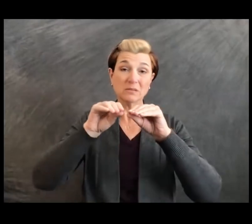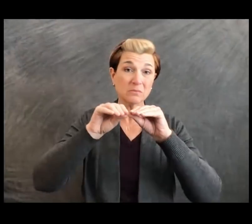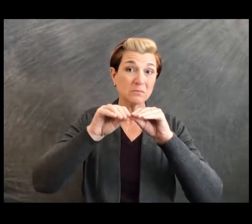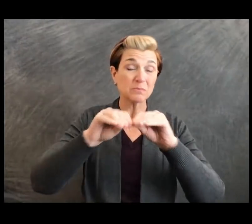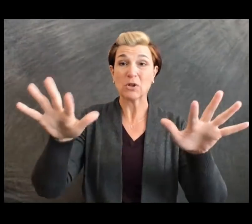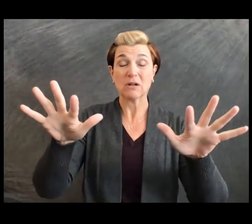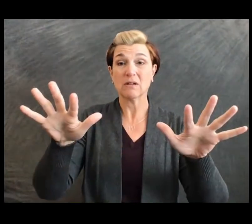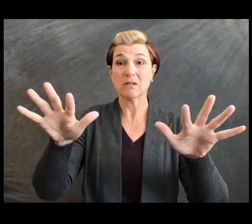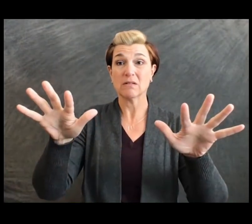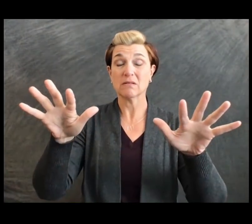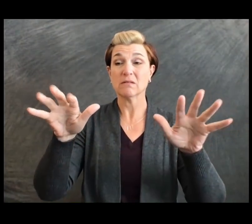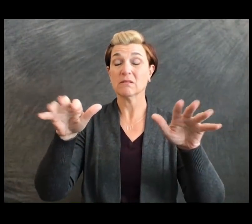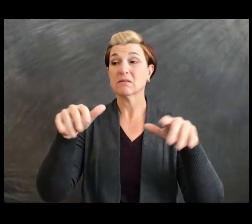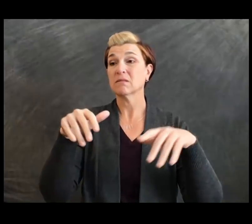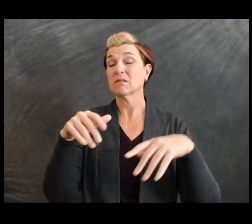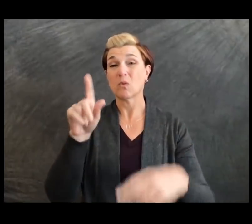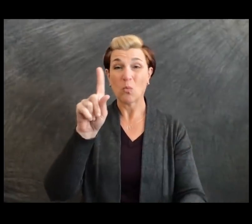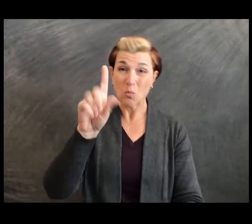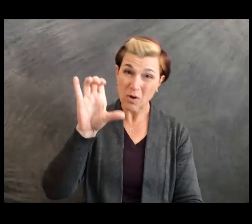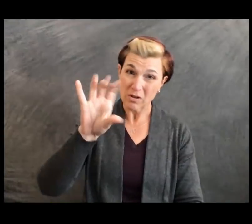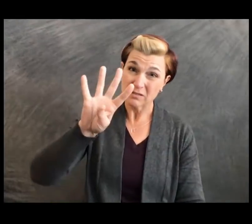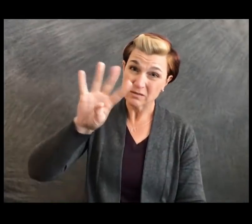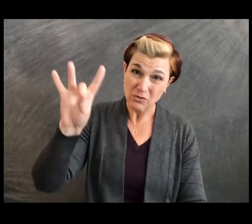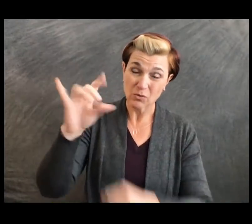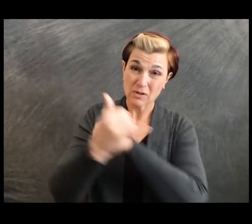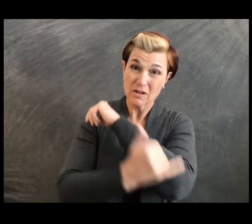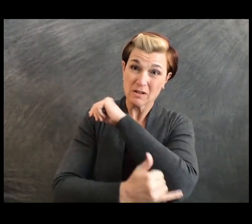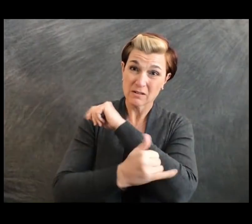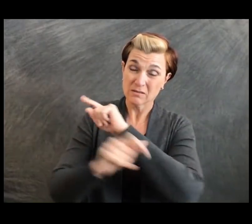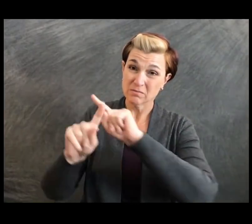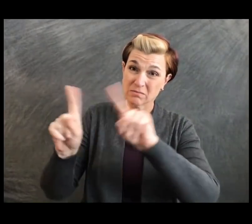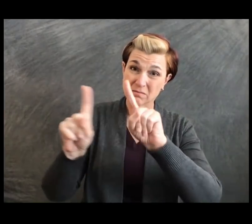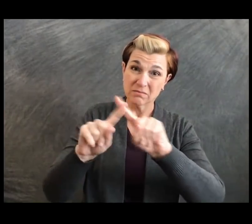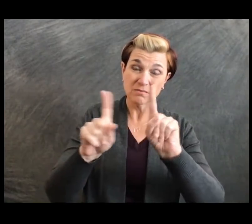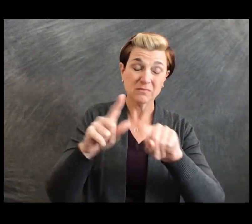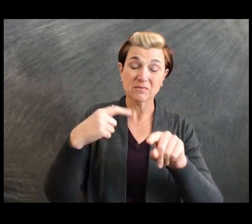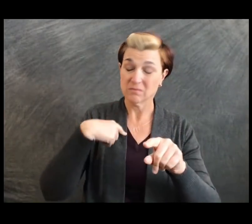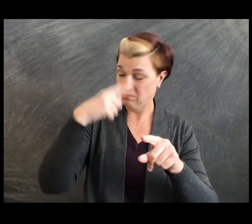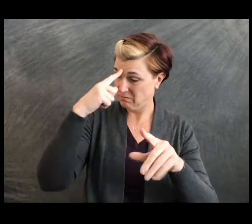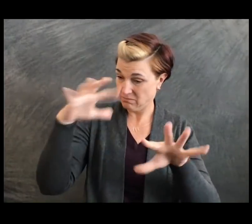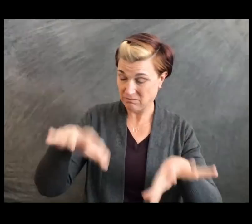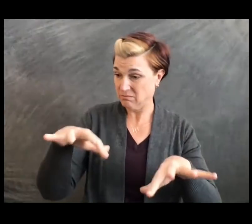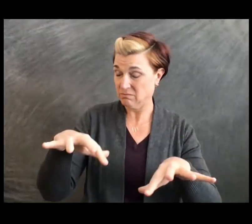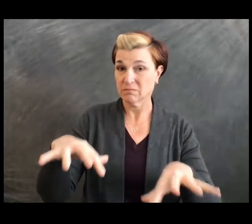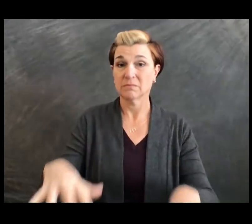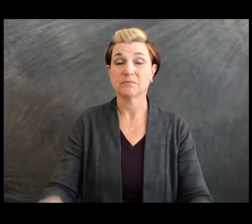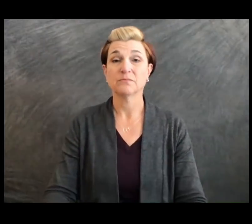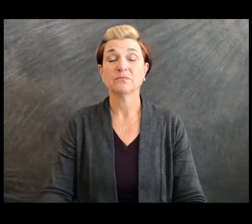148 countries not even believable there's been a week of national action